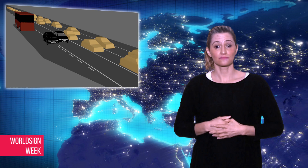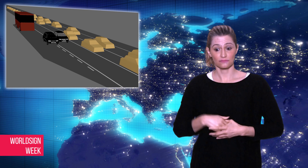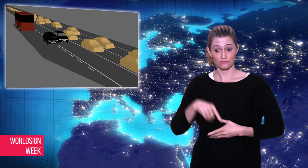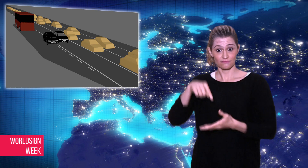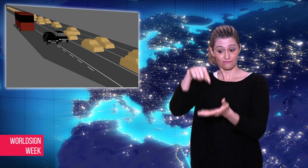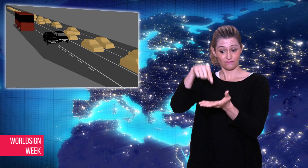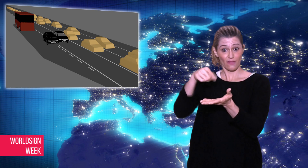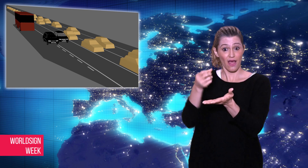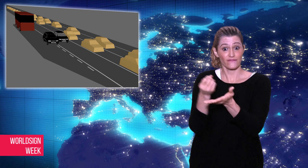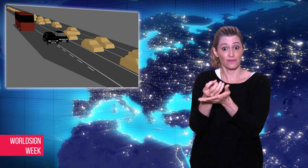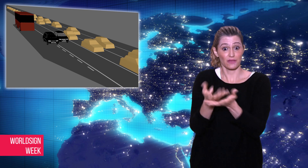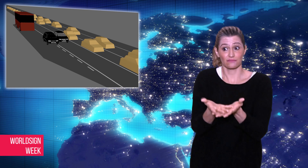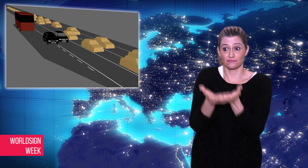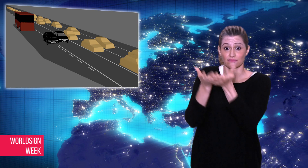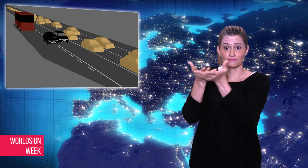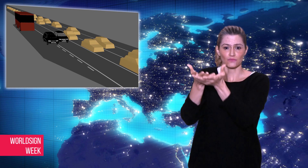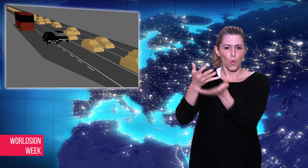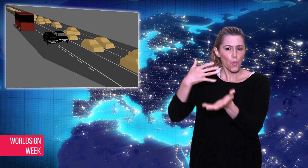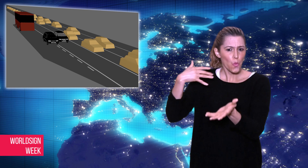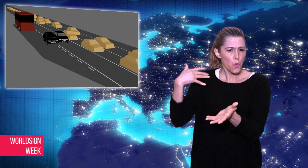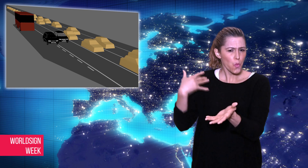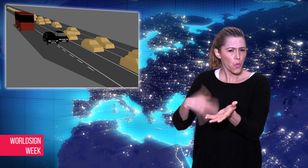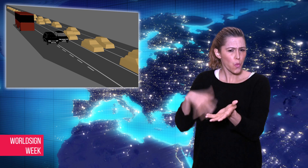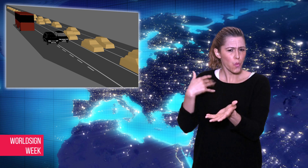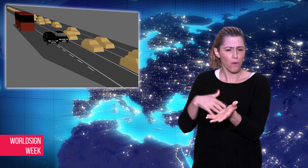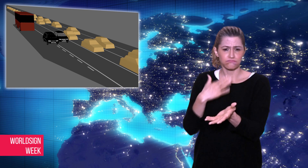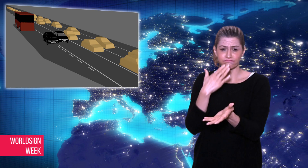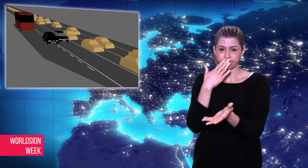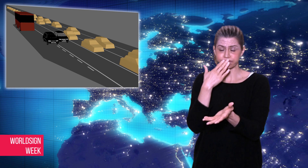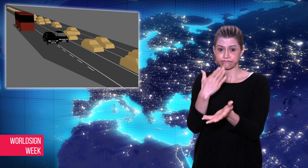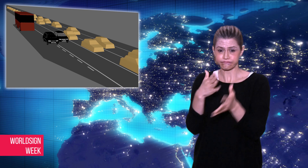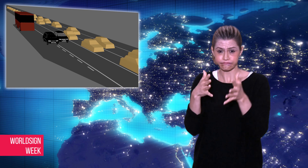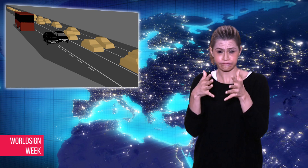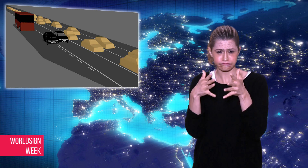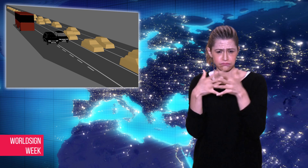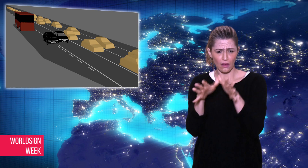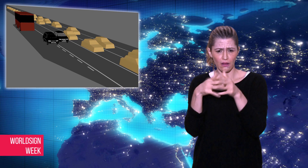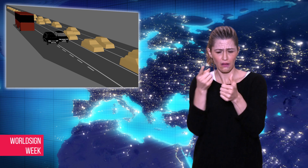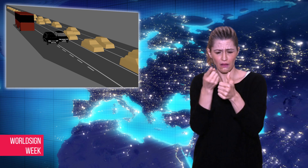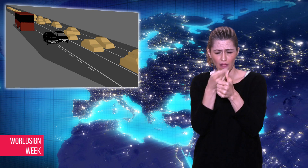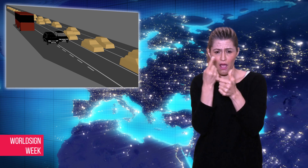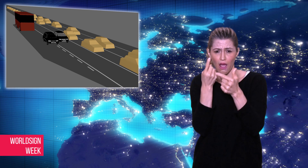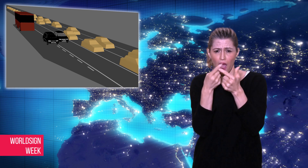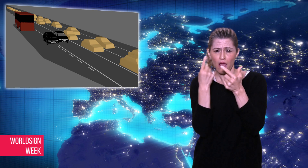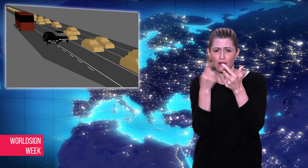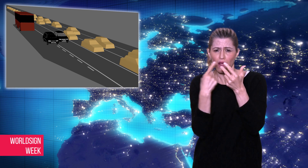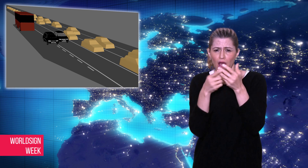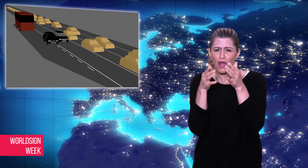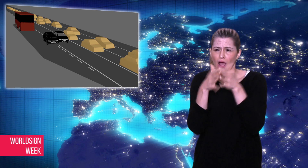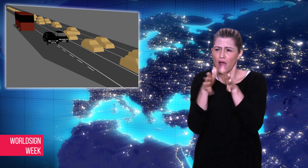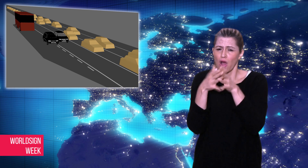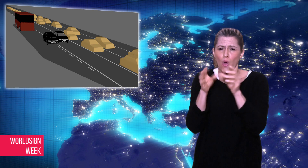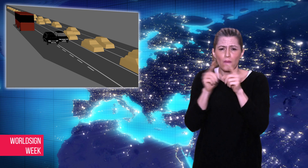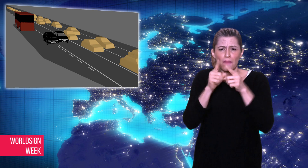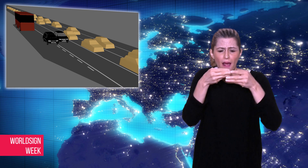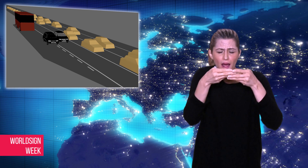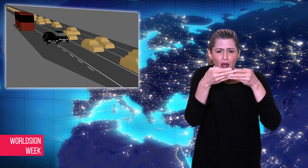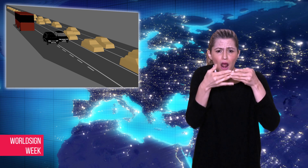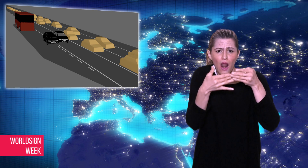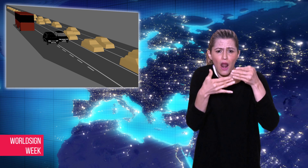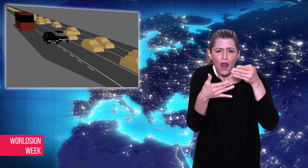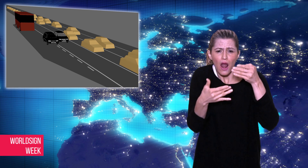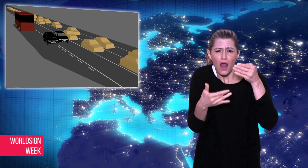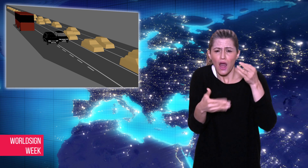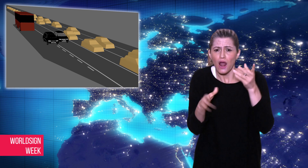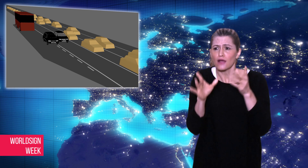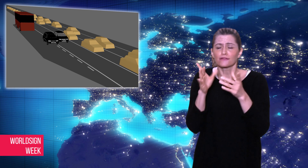It showed a lot of details, including the use of